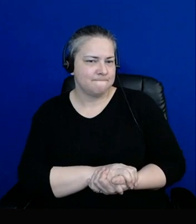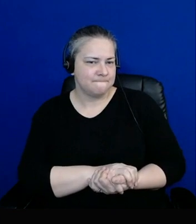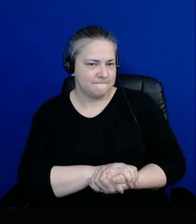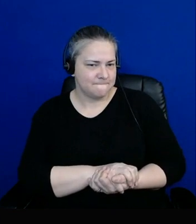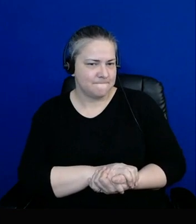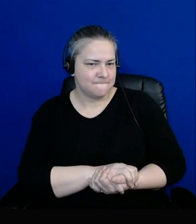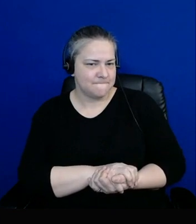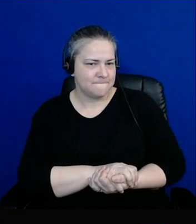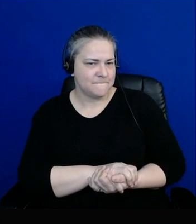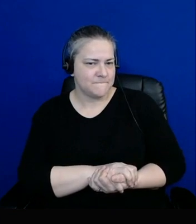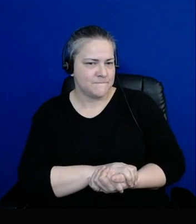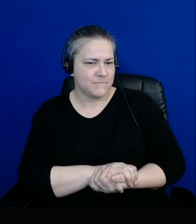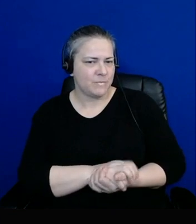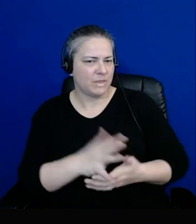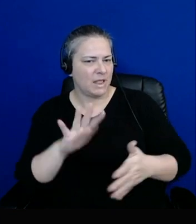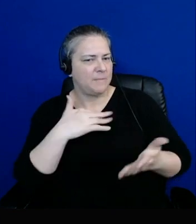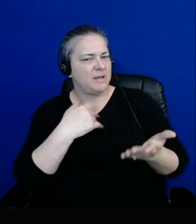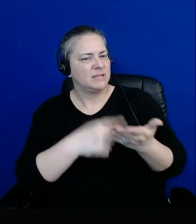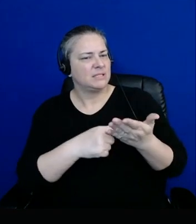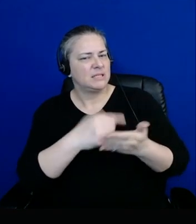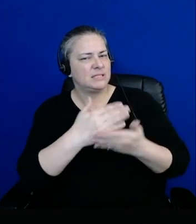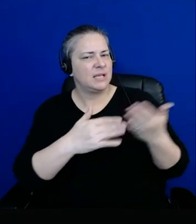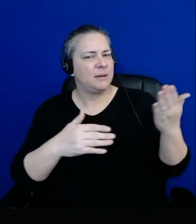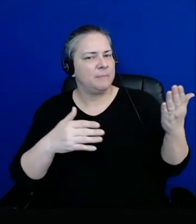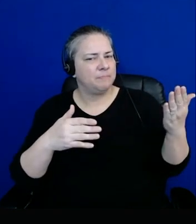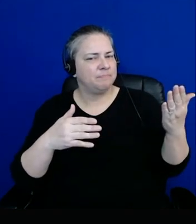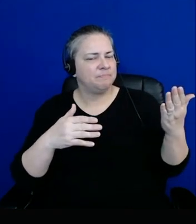Yeah, so I'll go over some highlights of how we